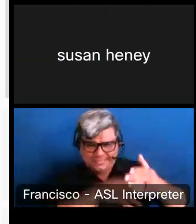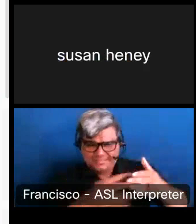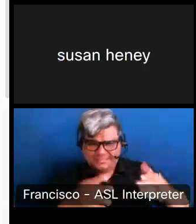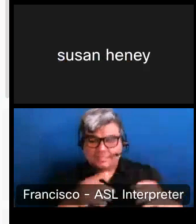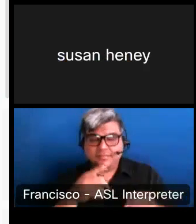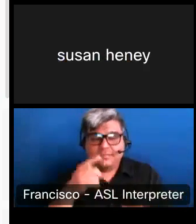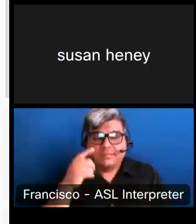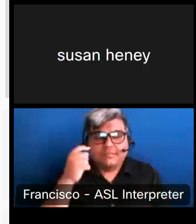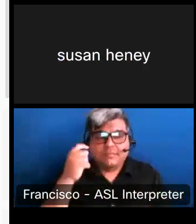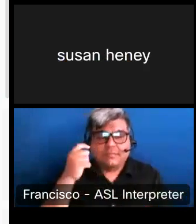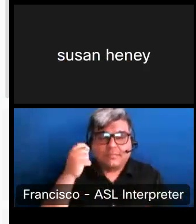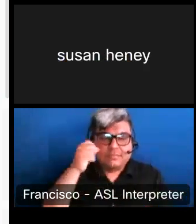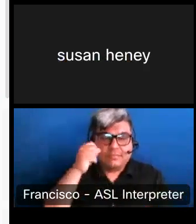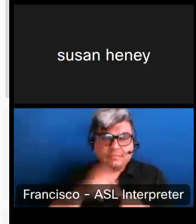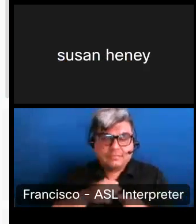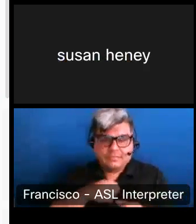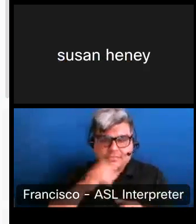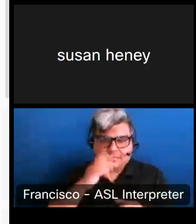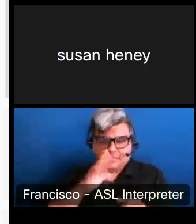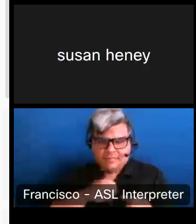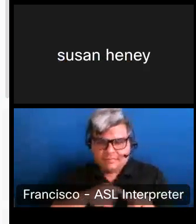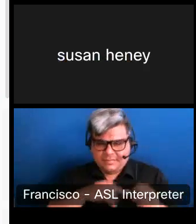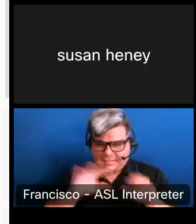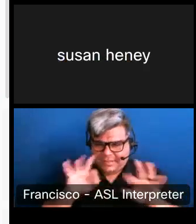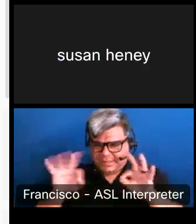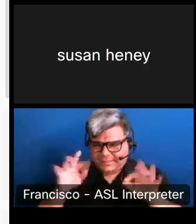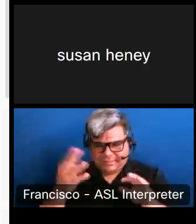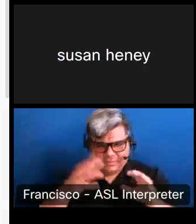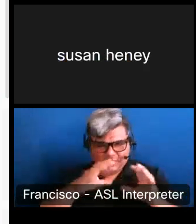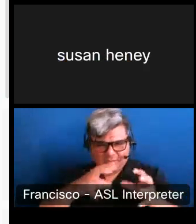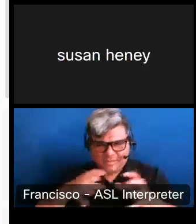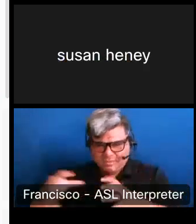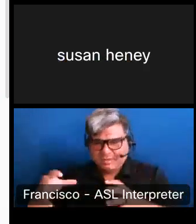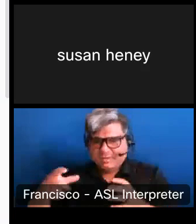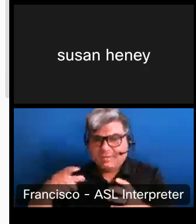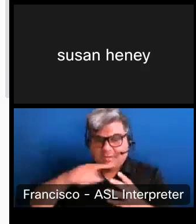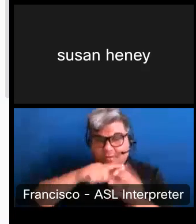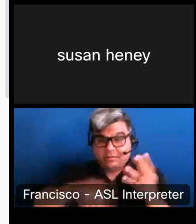population, educational attainment, poverty, and income, so let's look at sex by age.